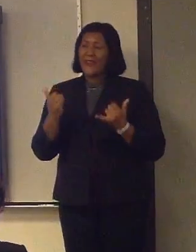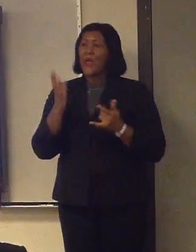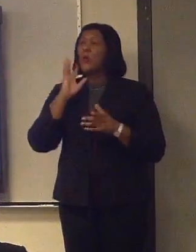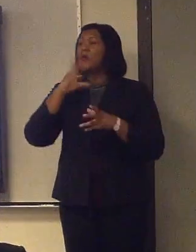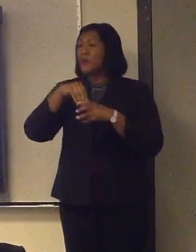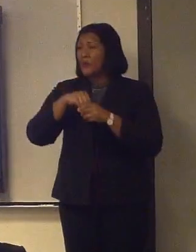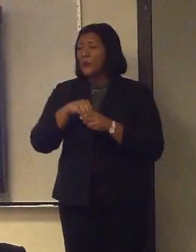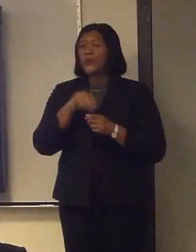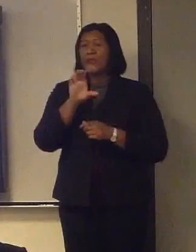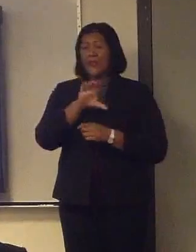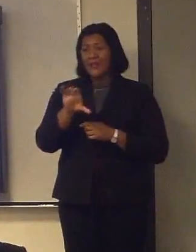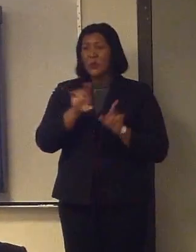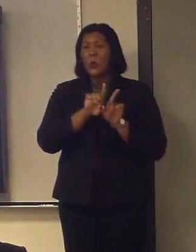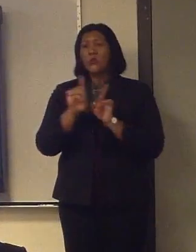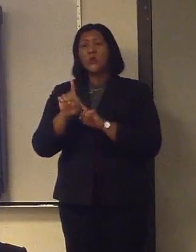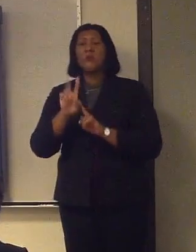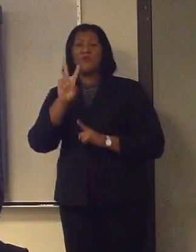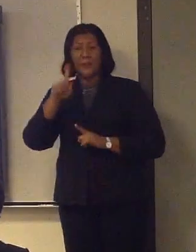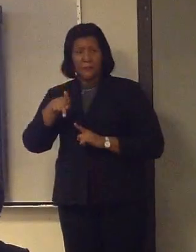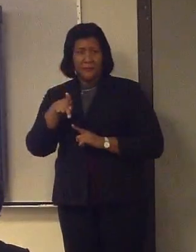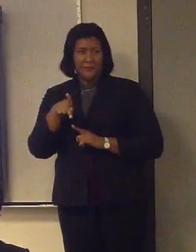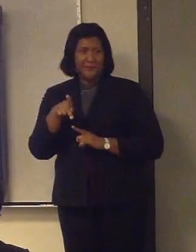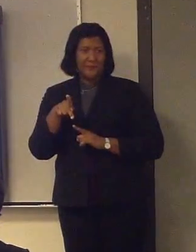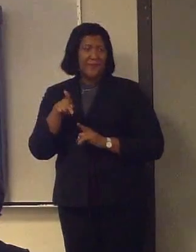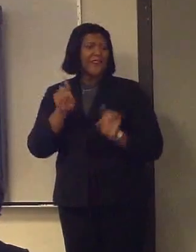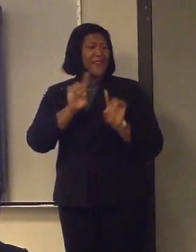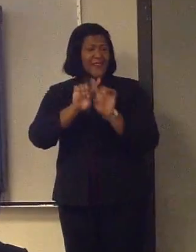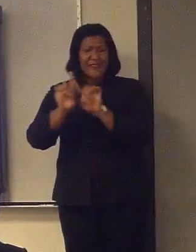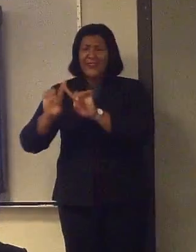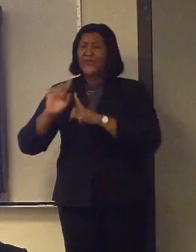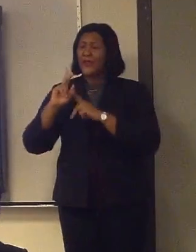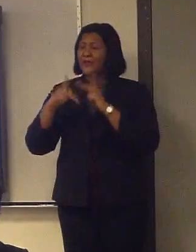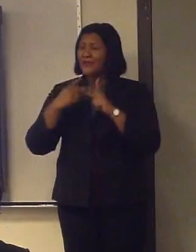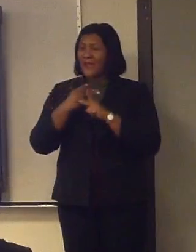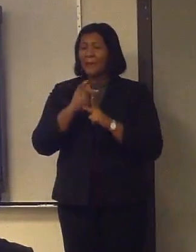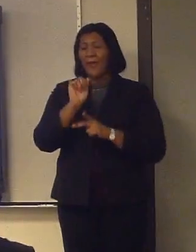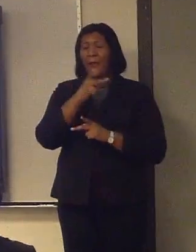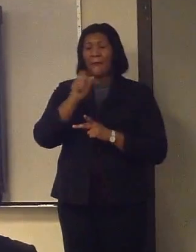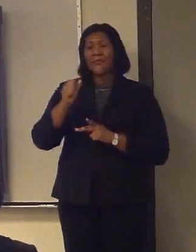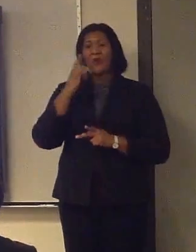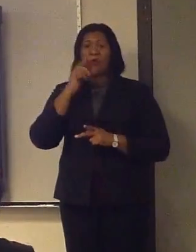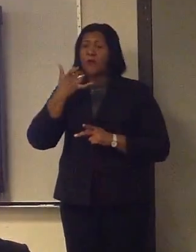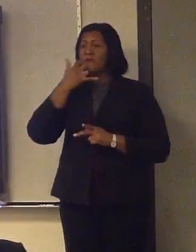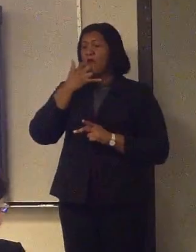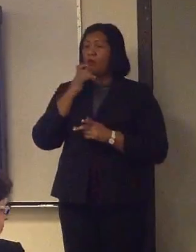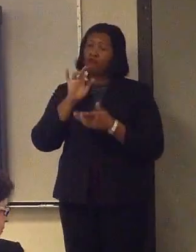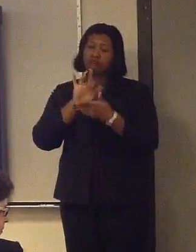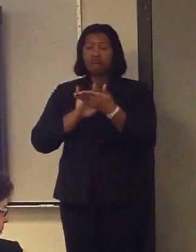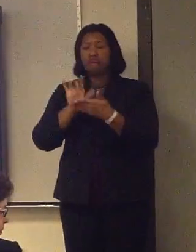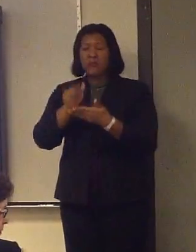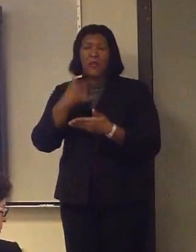captioned and video phones, and a variety of apps for cell phones as well.